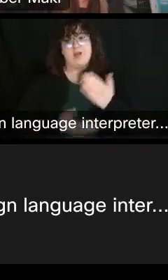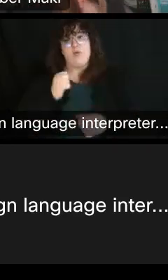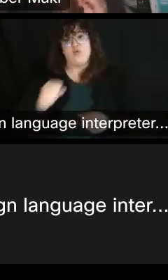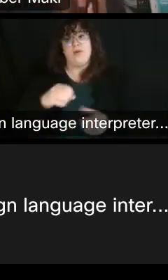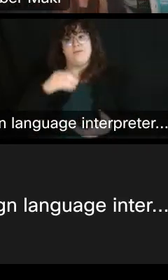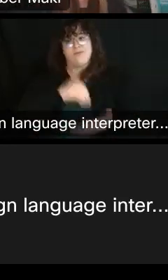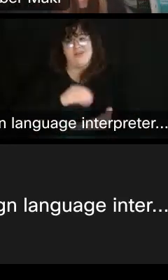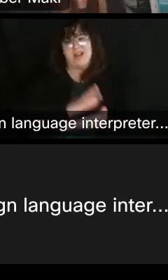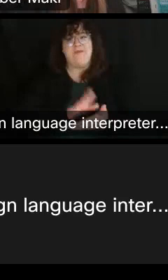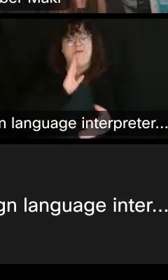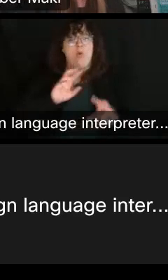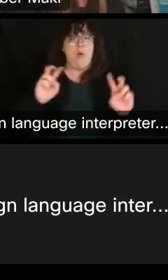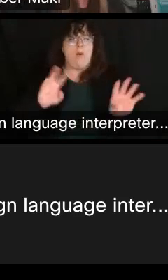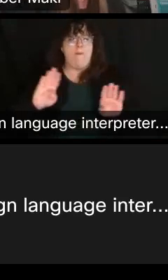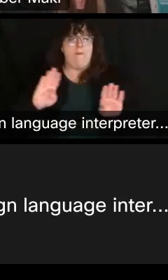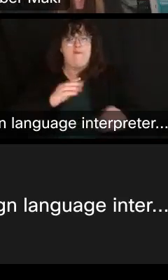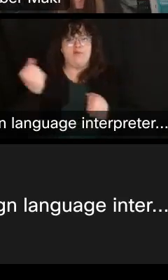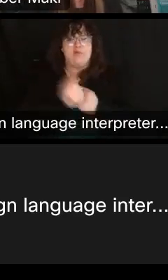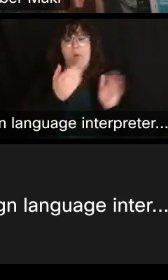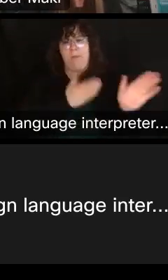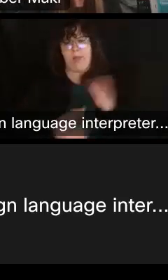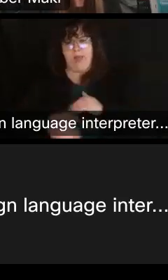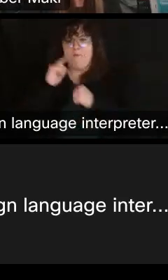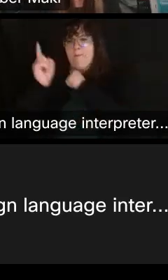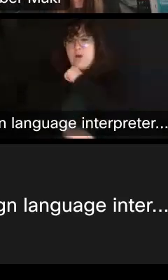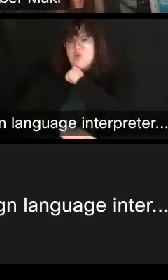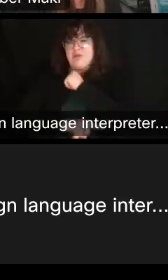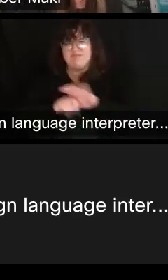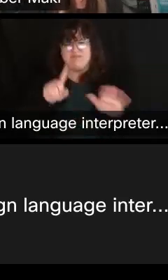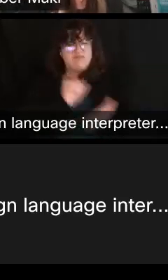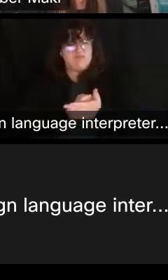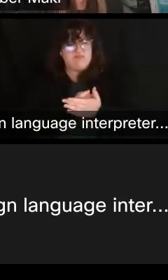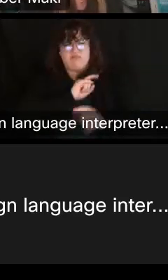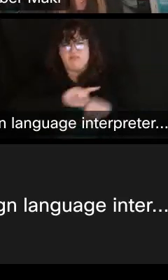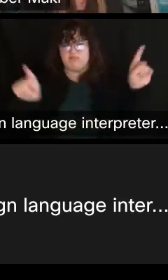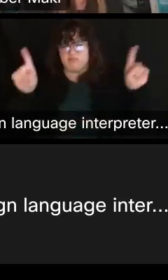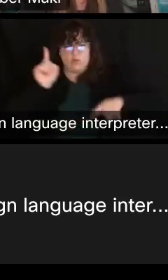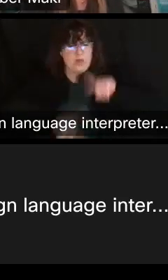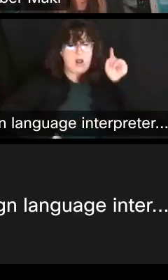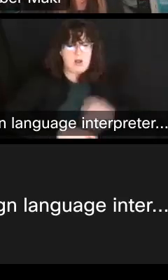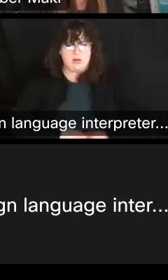support plan to punish a person, you can't do that. So, having that conversation with the